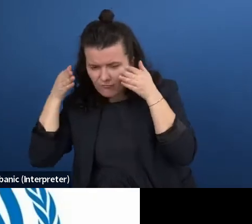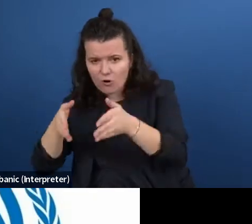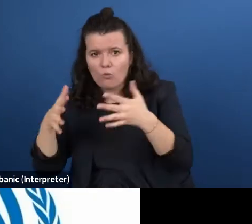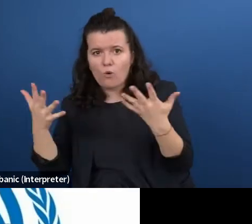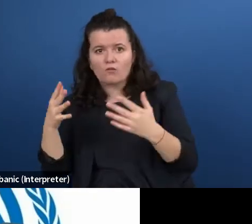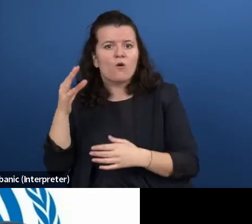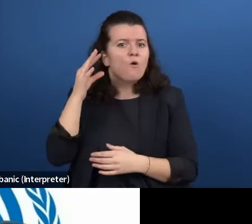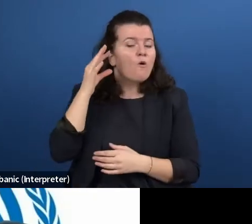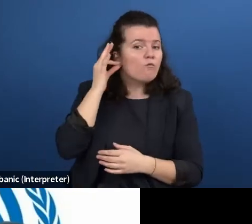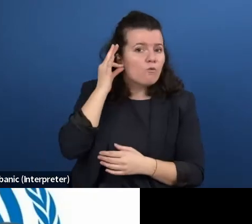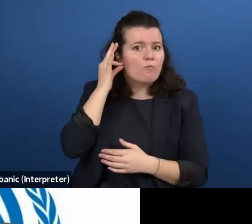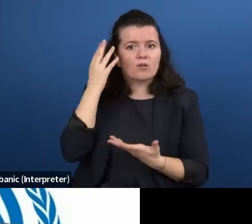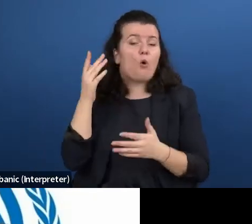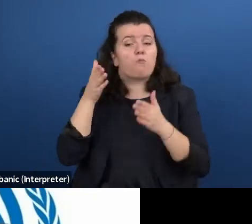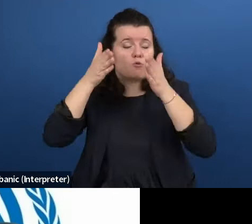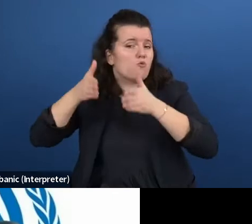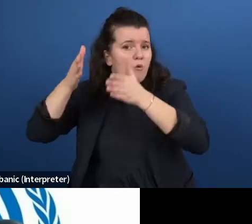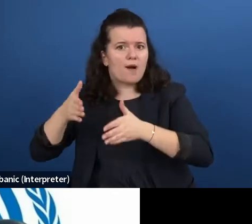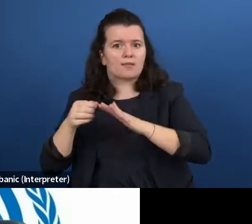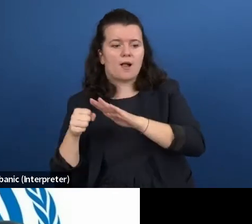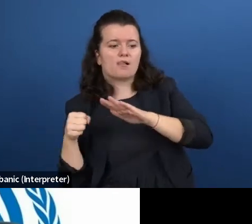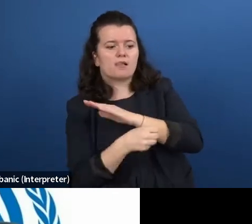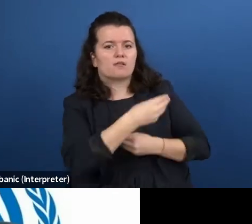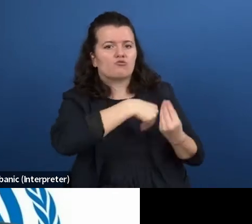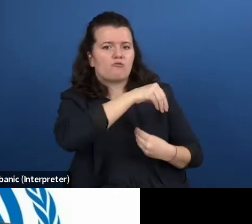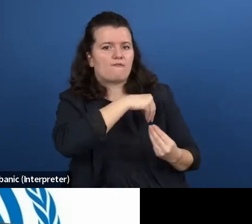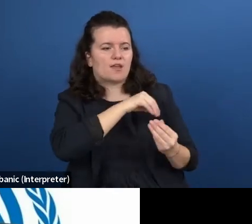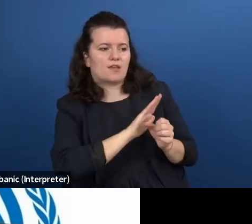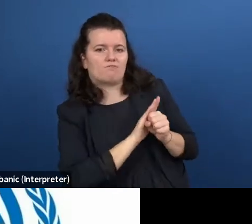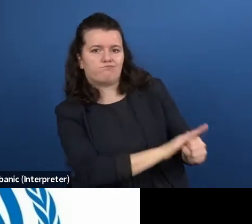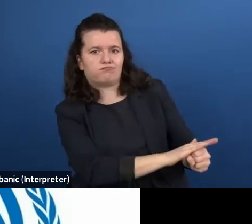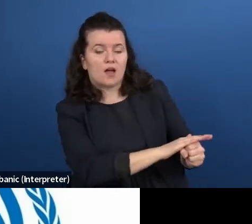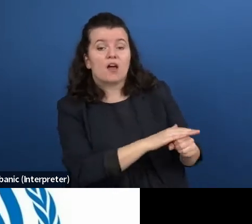this trafficking and sexual exploitation and to protect them suitably.